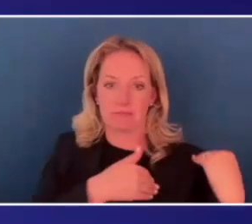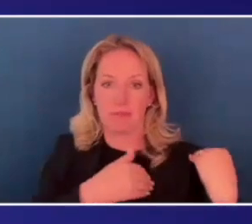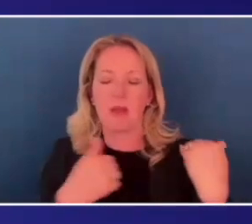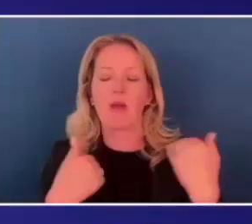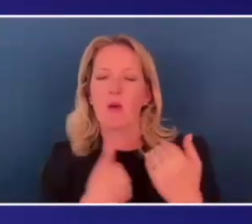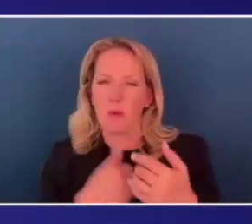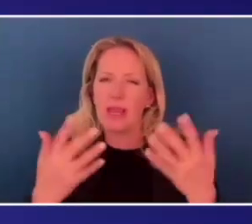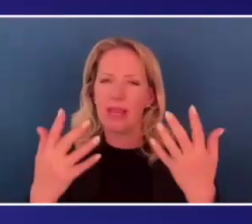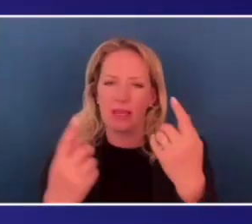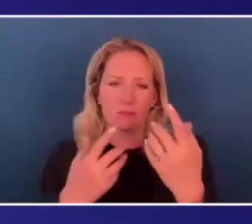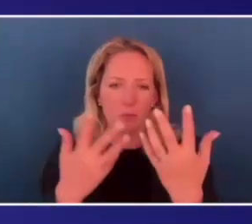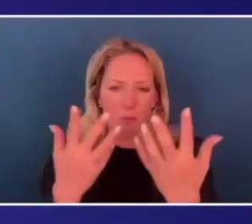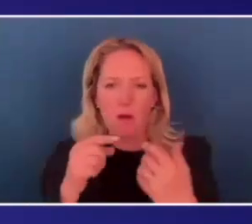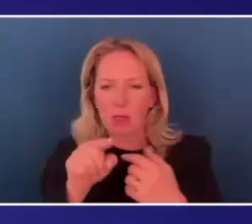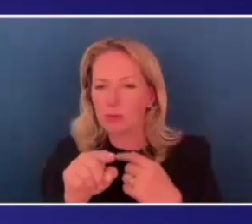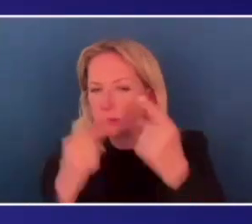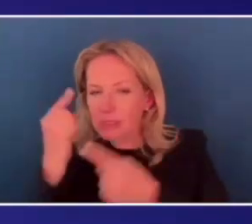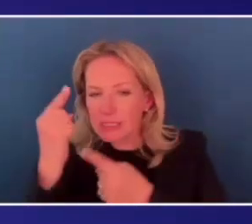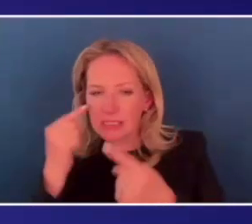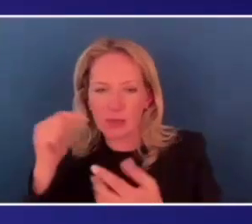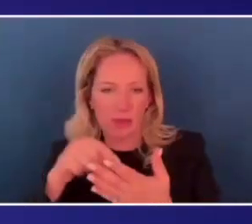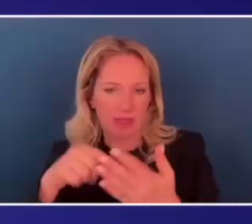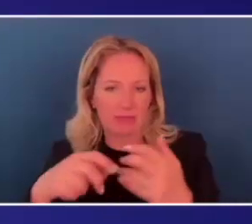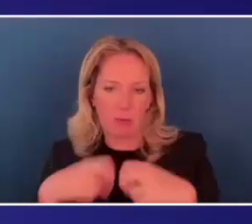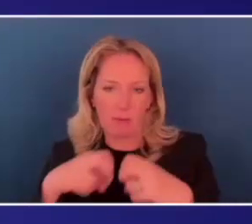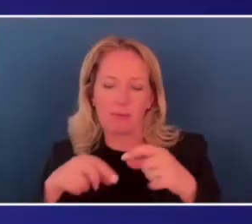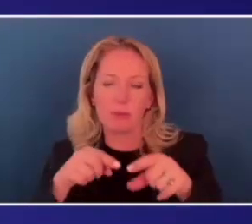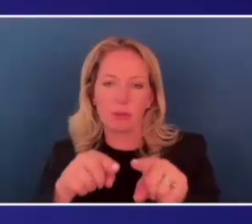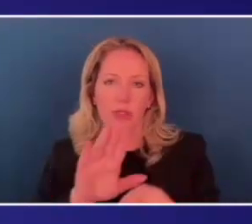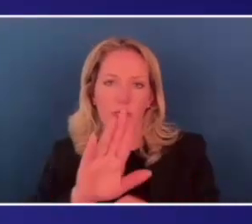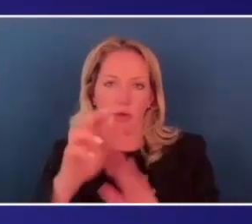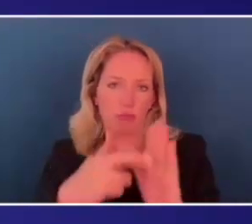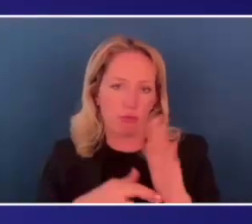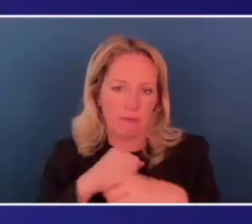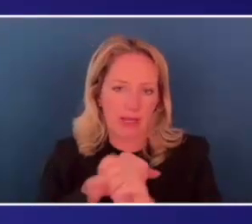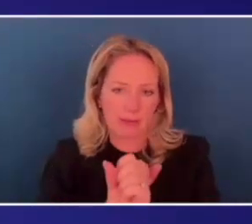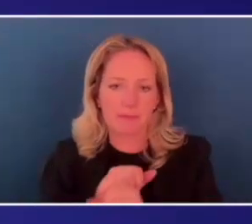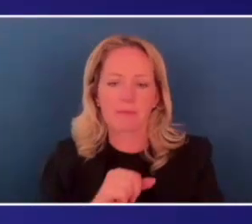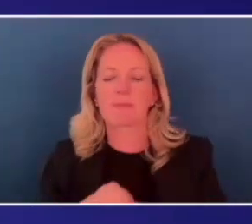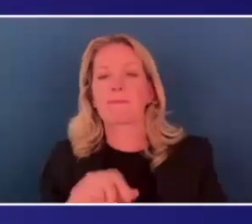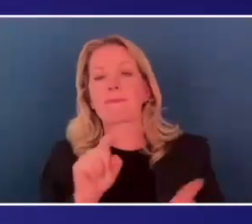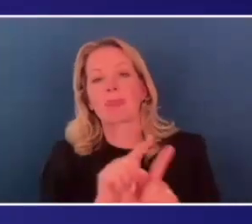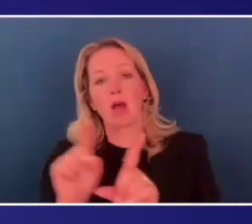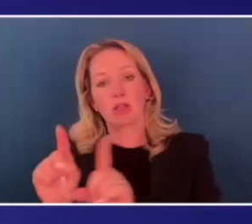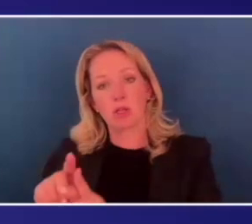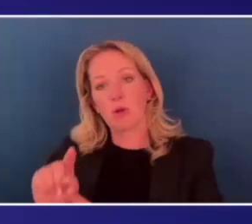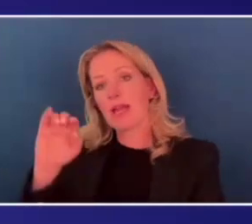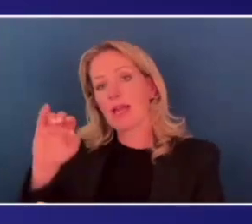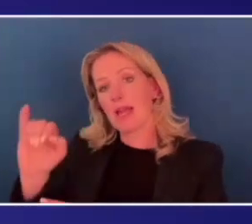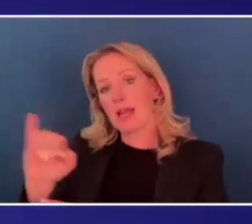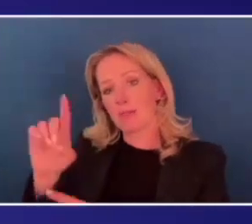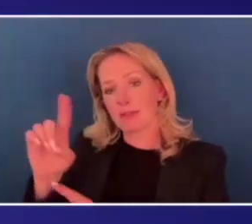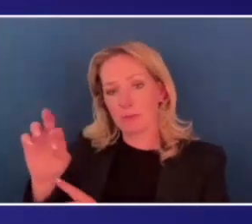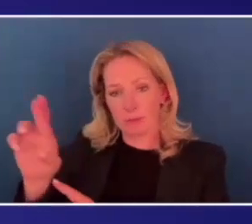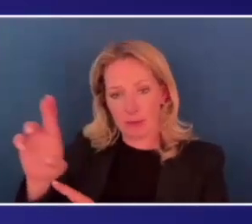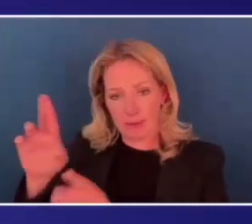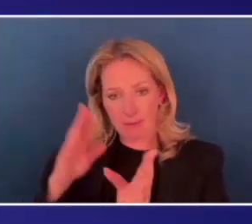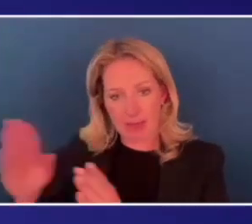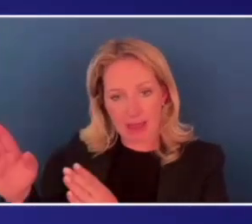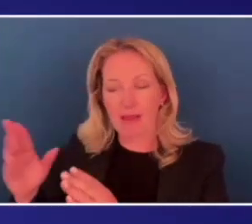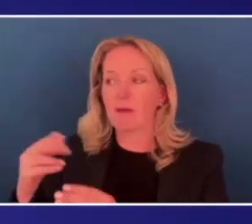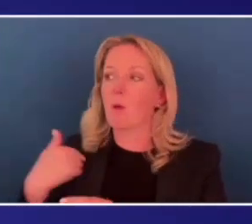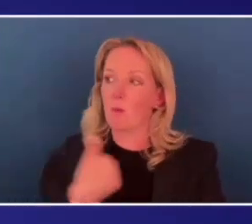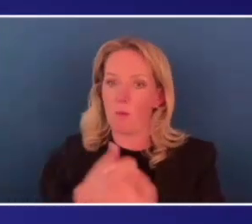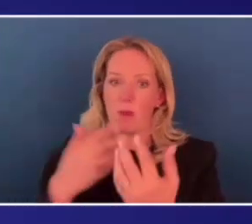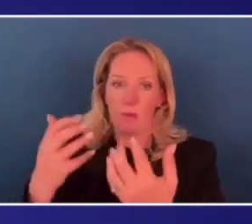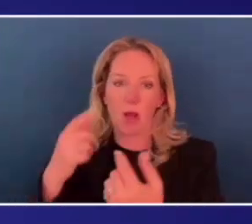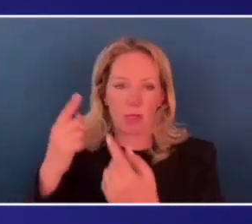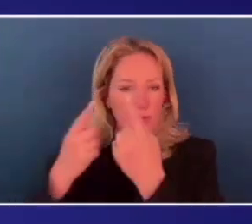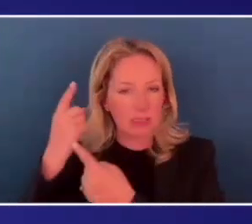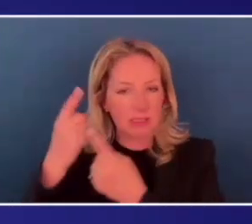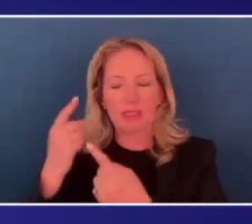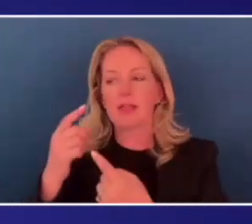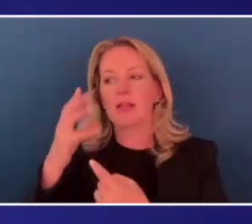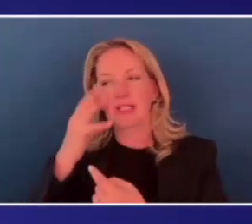Excuse me. Finally, as the department waste changes to existing income driven repayment plans. Or due to craft policies that consider the experiences of low-balanced community college borrowers.